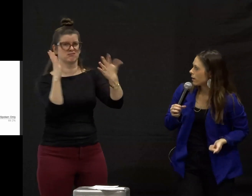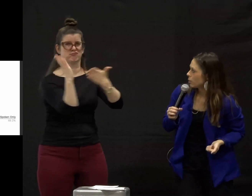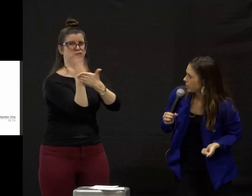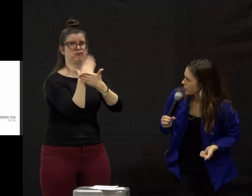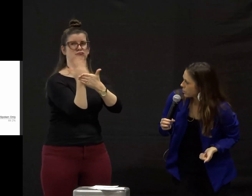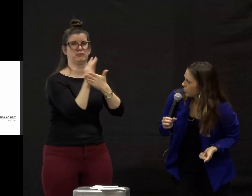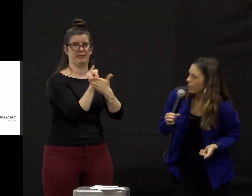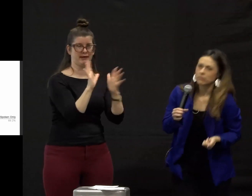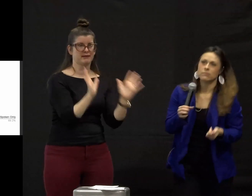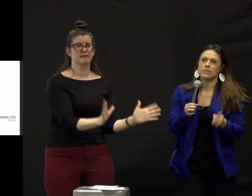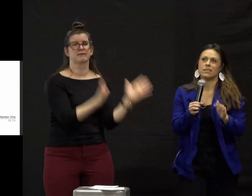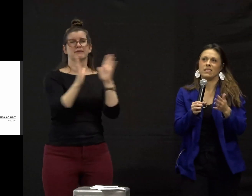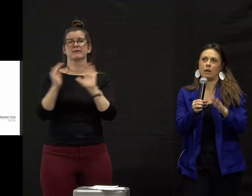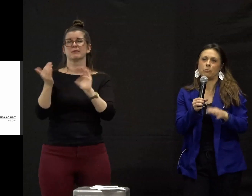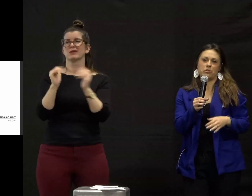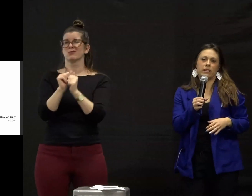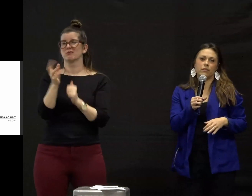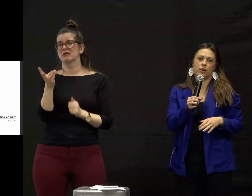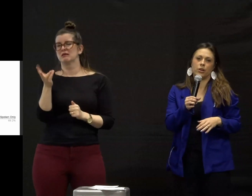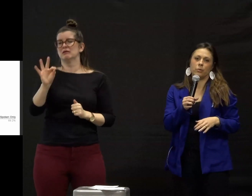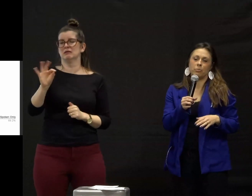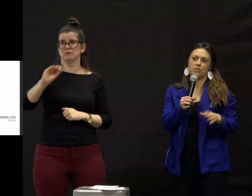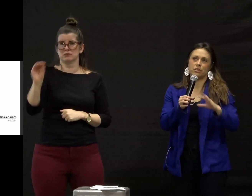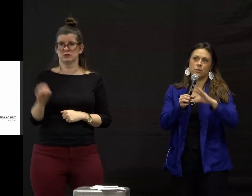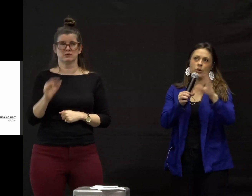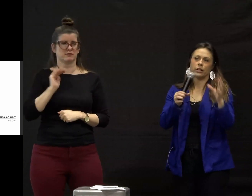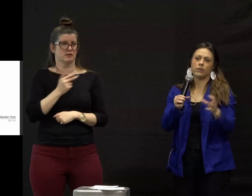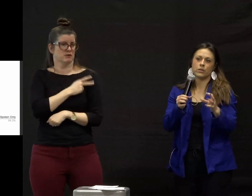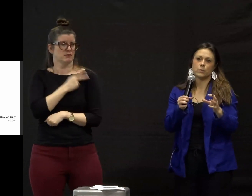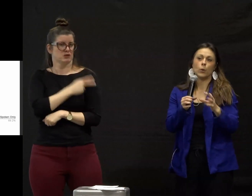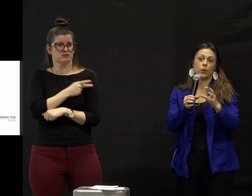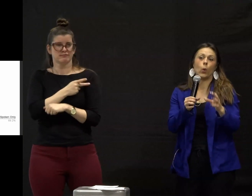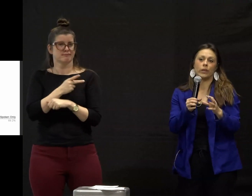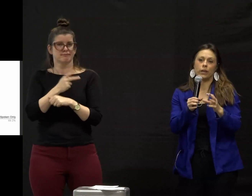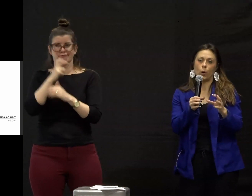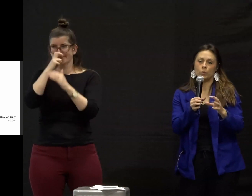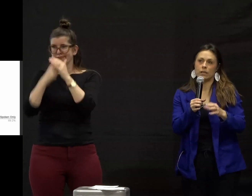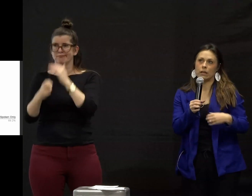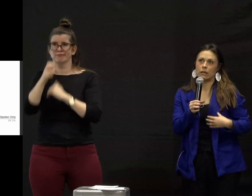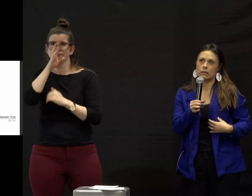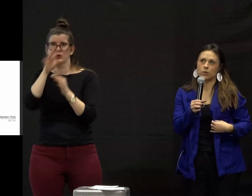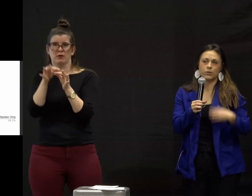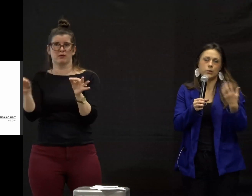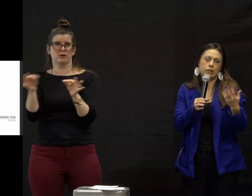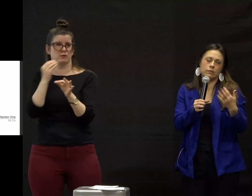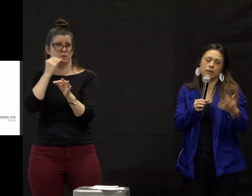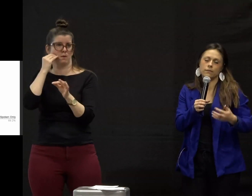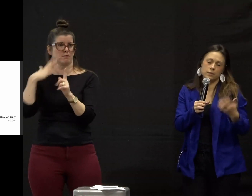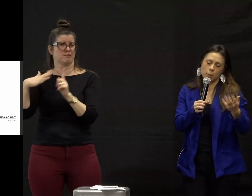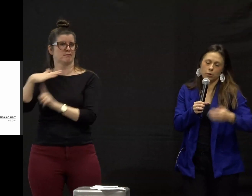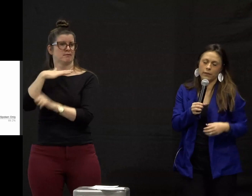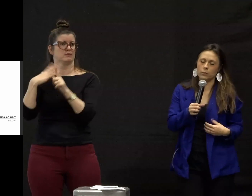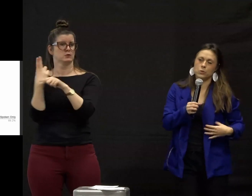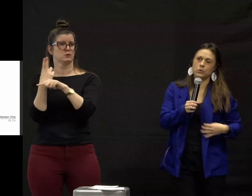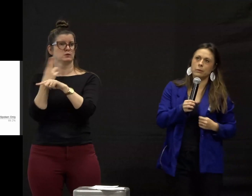Compared to about 69% of our patients were in spoken-only home settings or using a spoken language only.